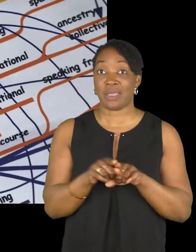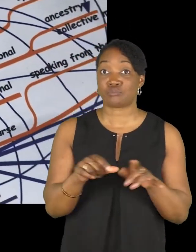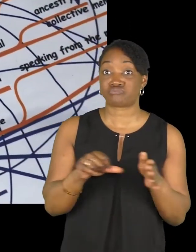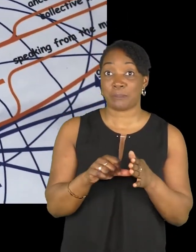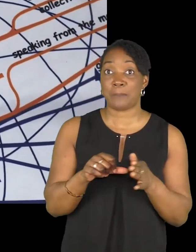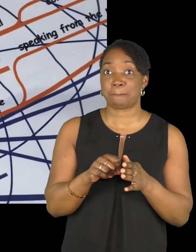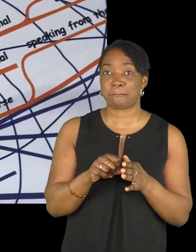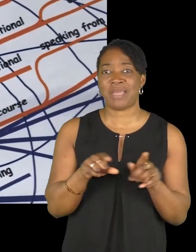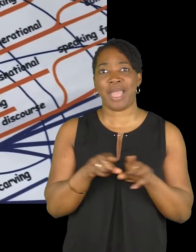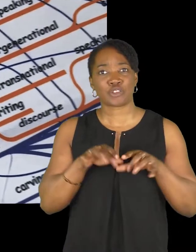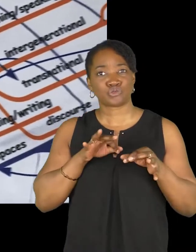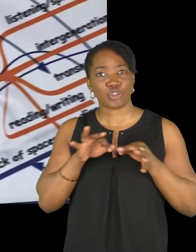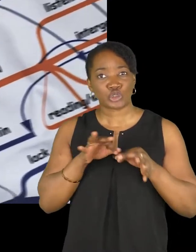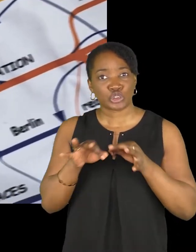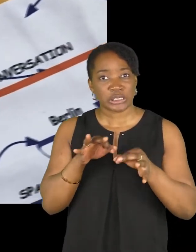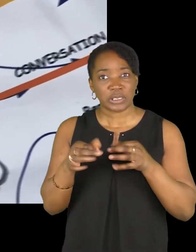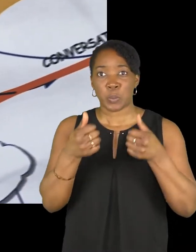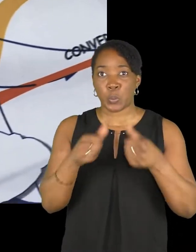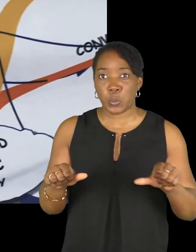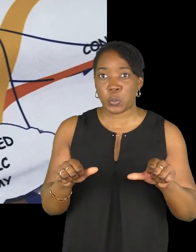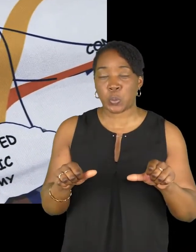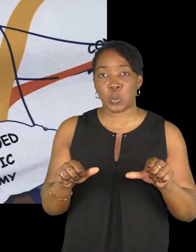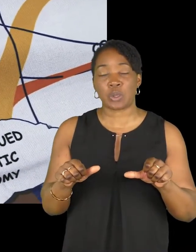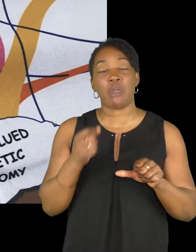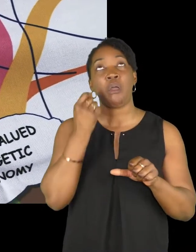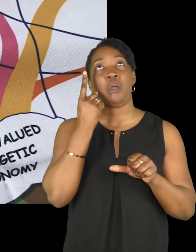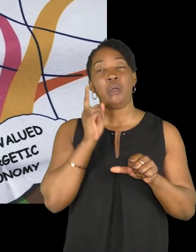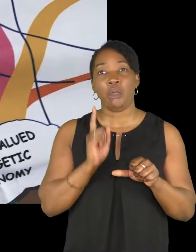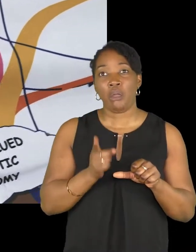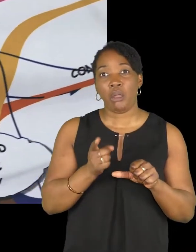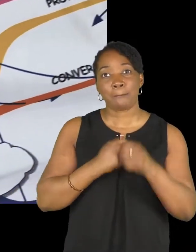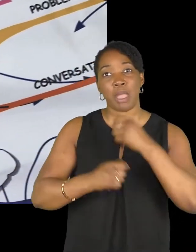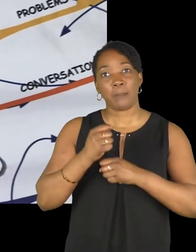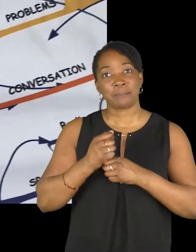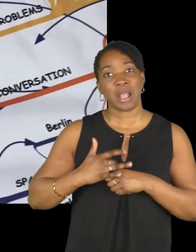exist, but also the strategies. I realised that then somehow it was becoming this living archive,